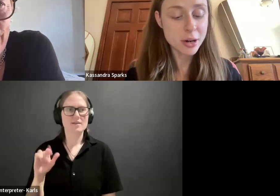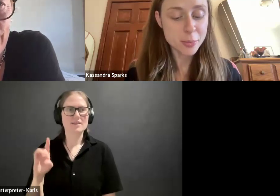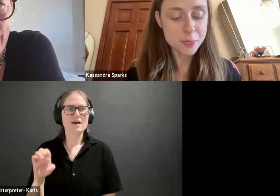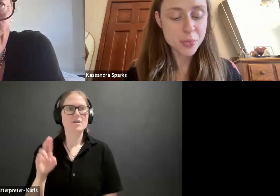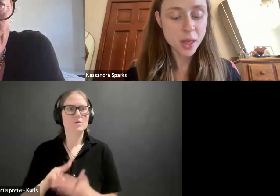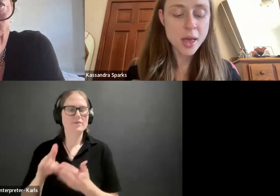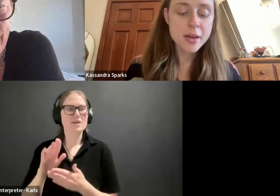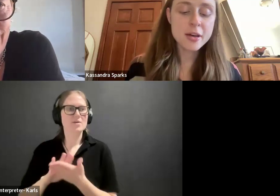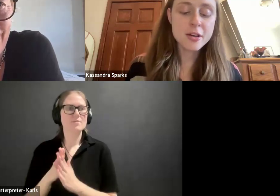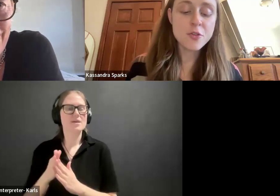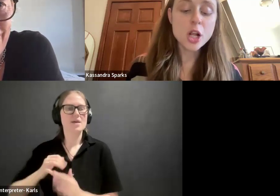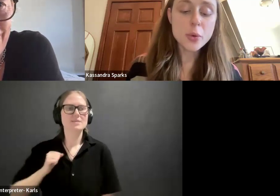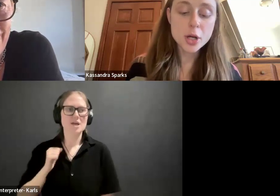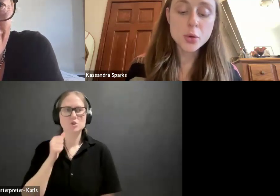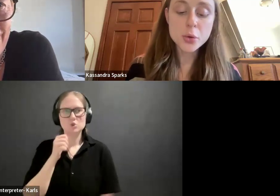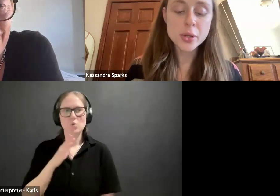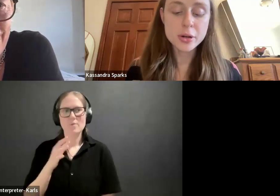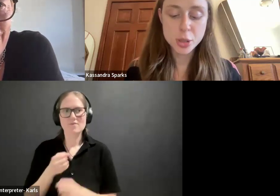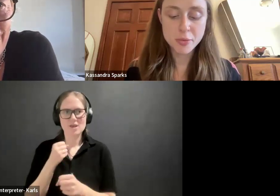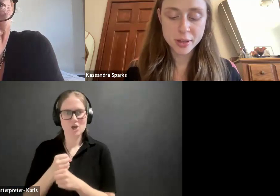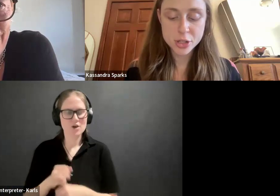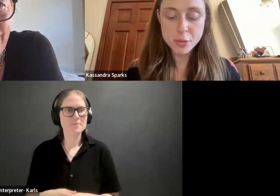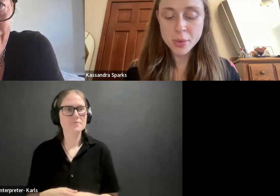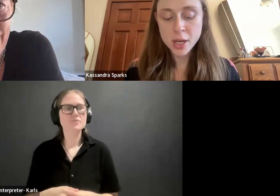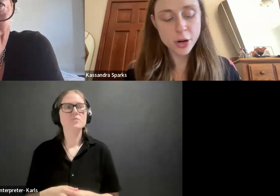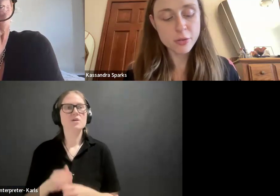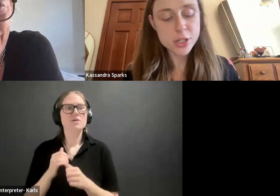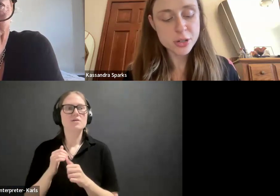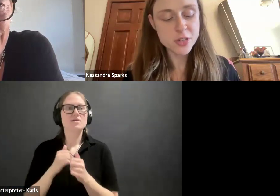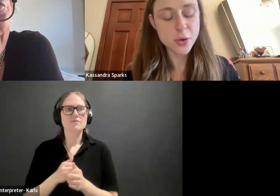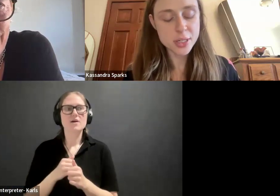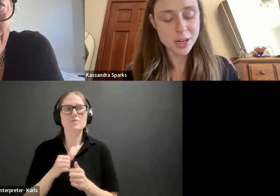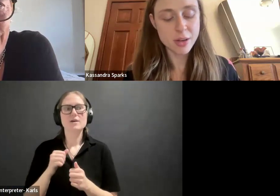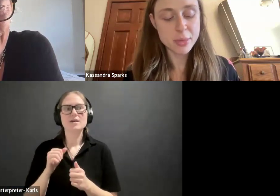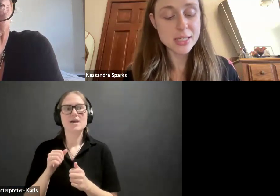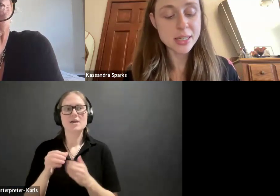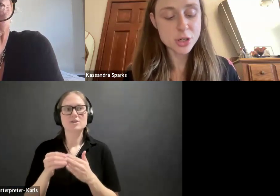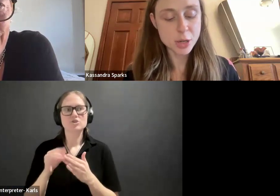Following a CLR leadership fellowship, her research has focused on feminist leadership.